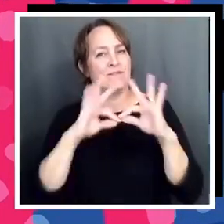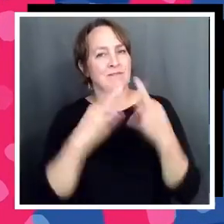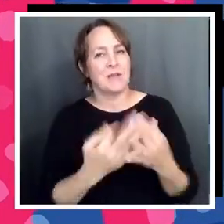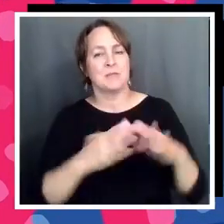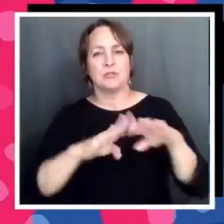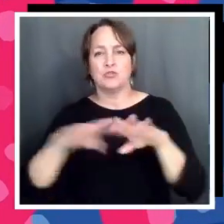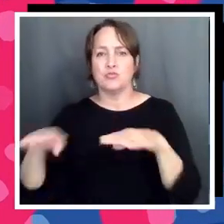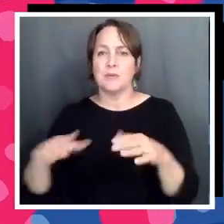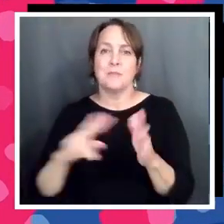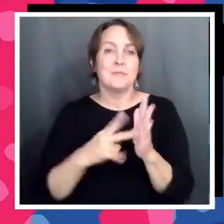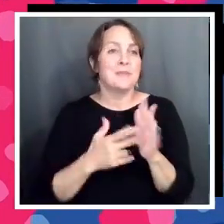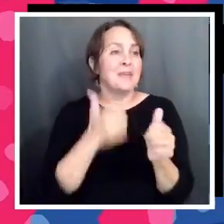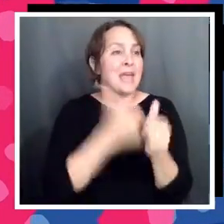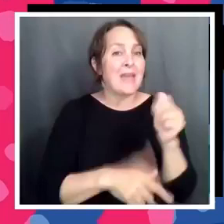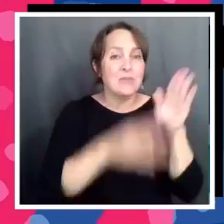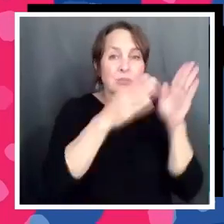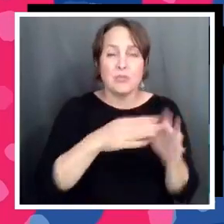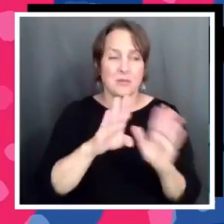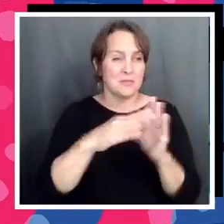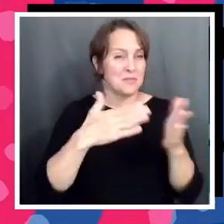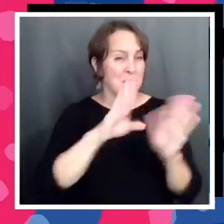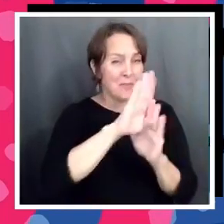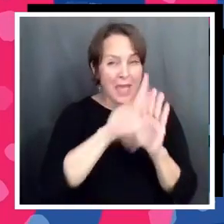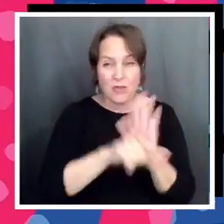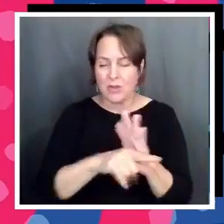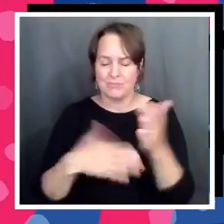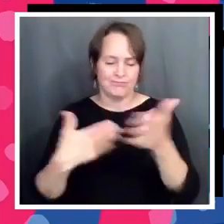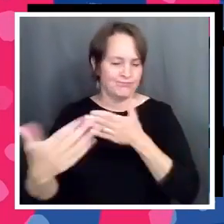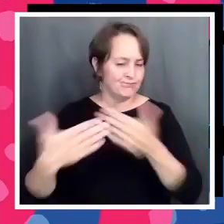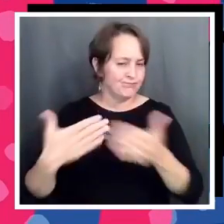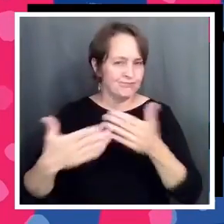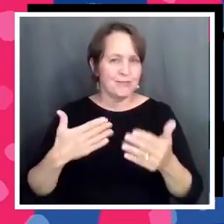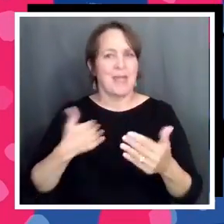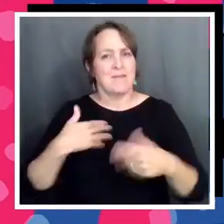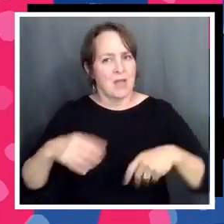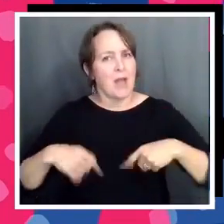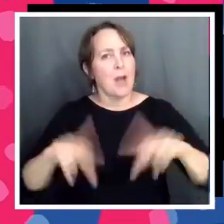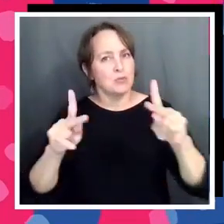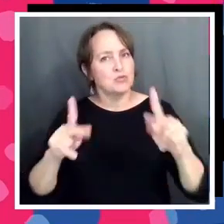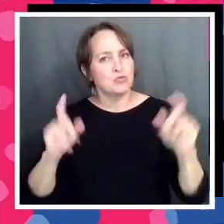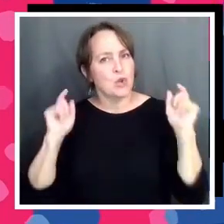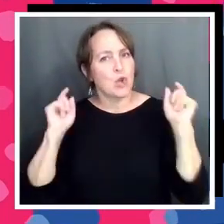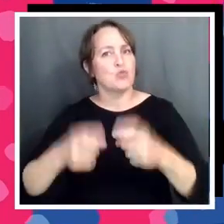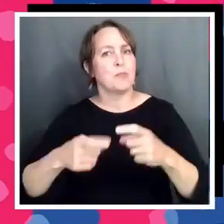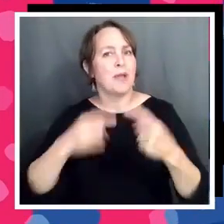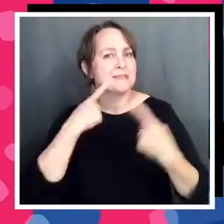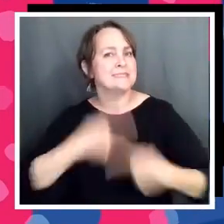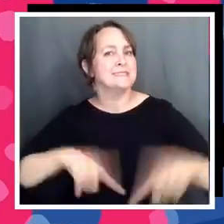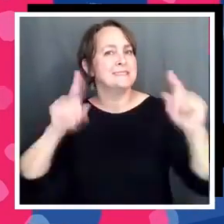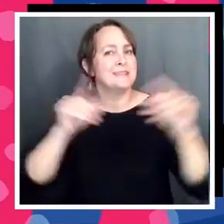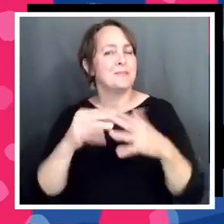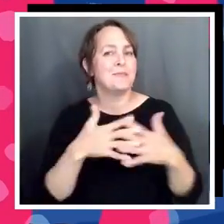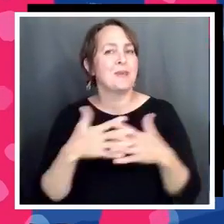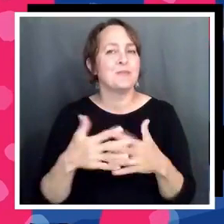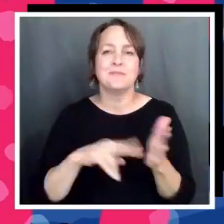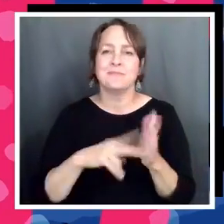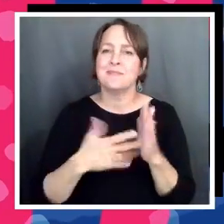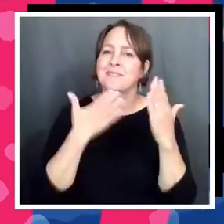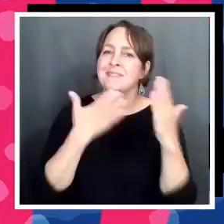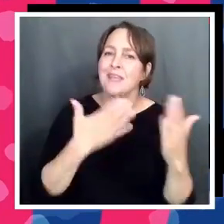USE THIS AS A MOMENT TO LIFT UP ALL CHILDREN AND FAMILIES SO